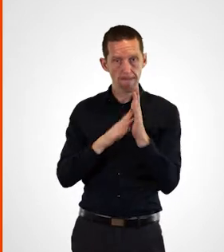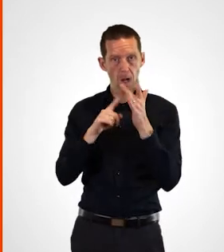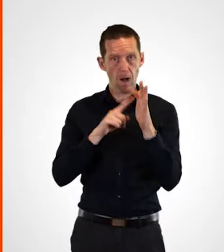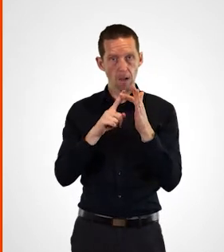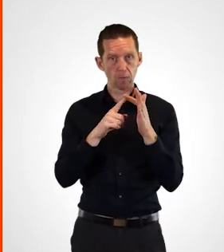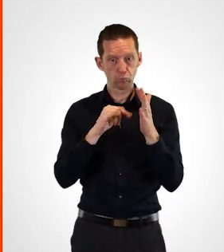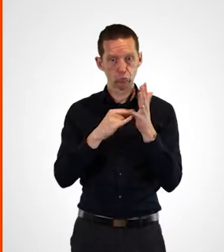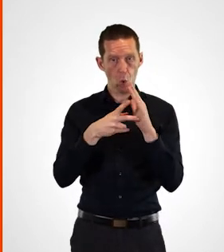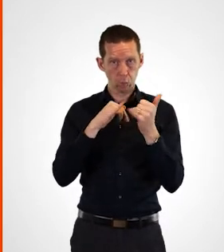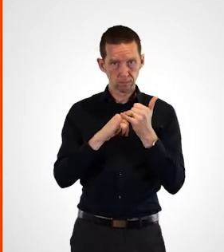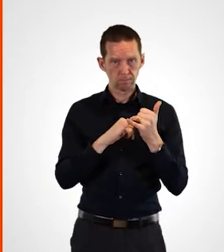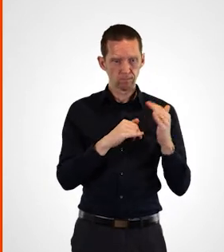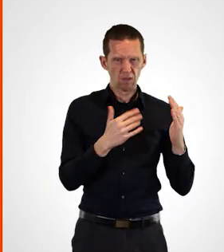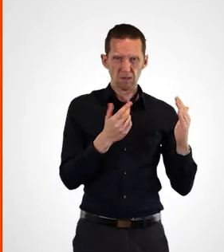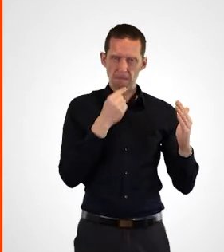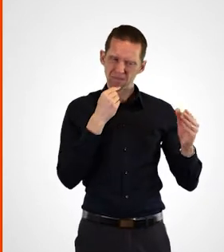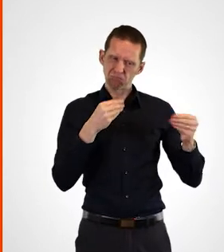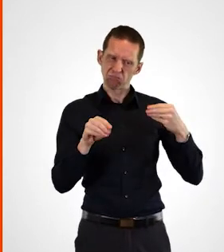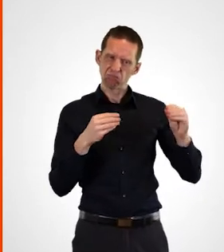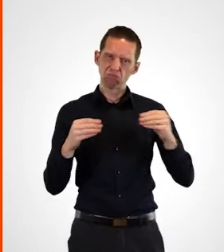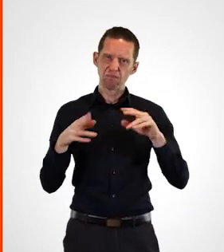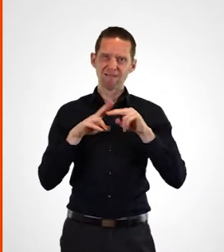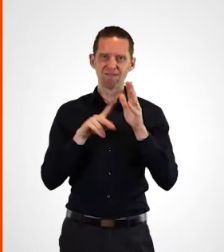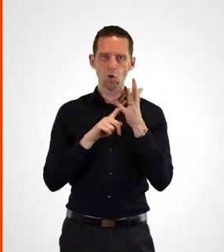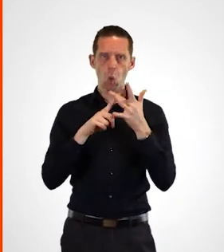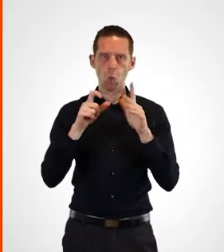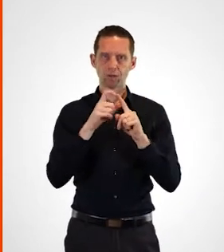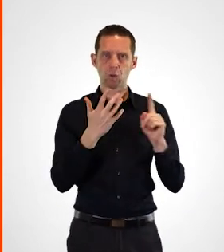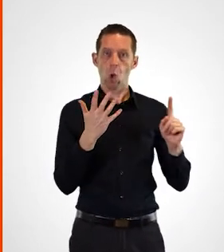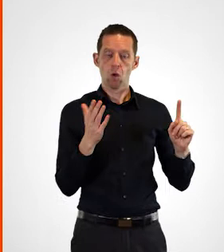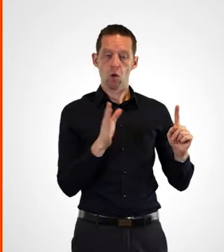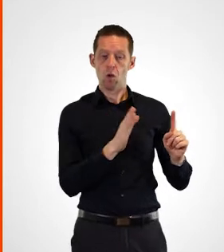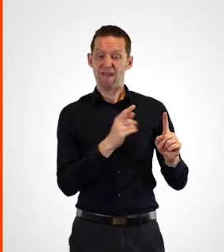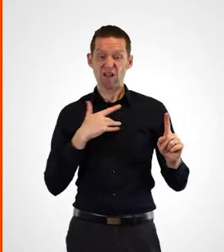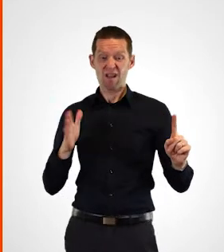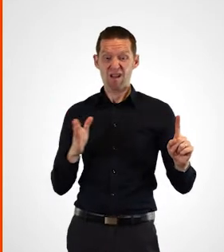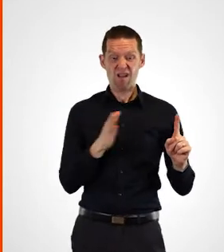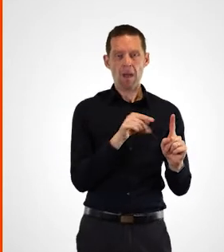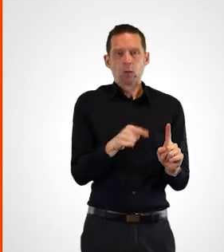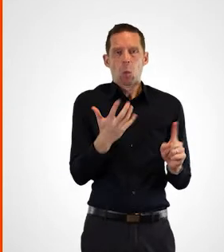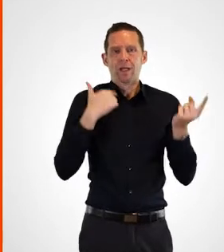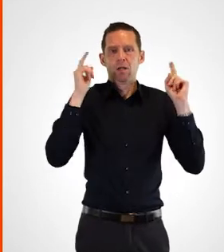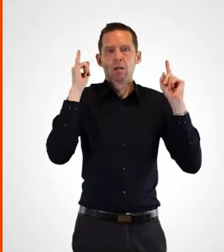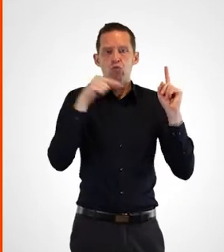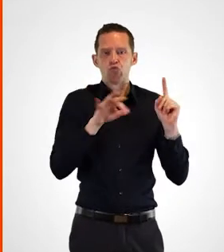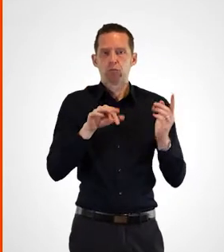where is fluidity and where one starts to need to be concerned because we're not on an appropriate path.